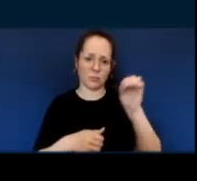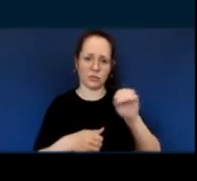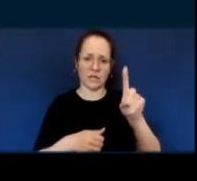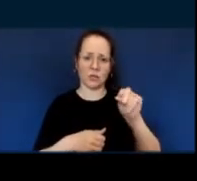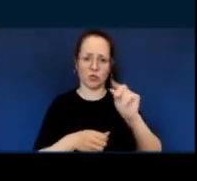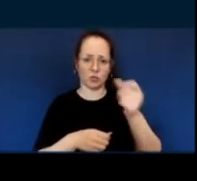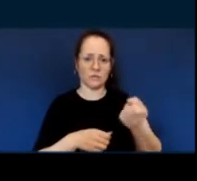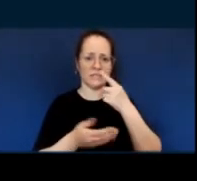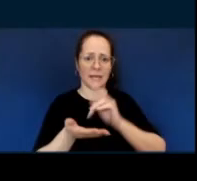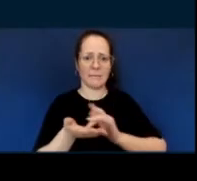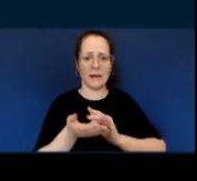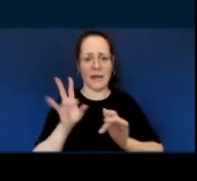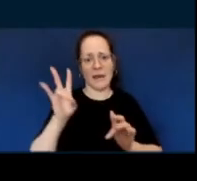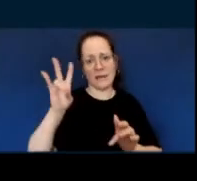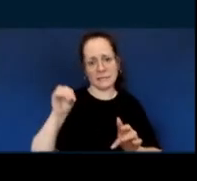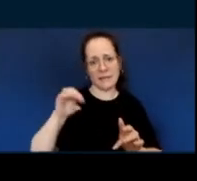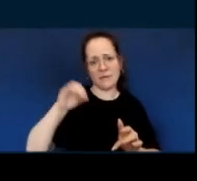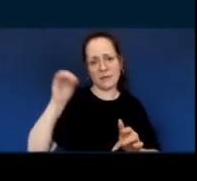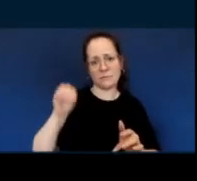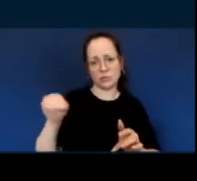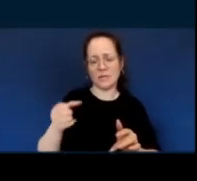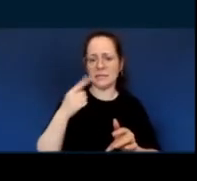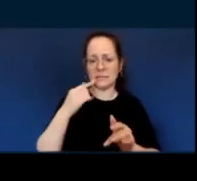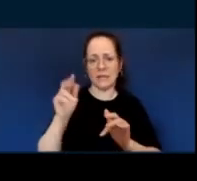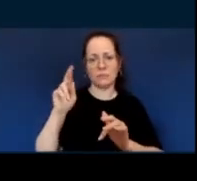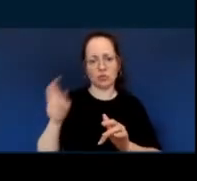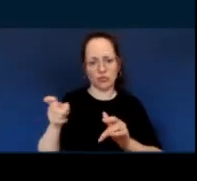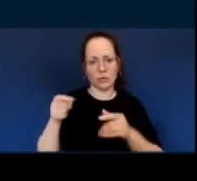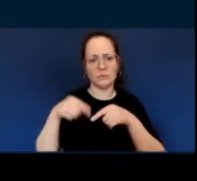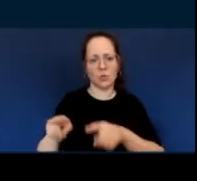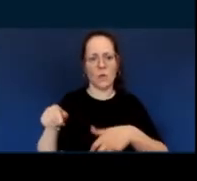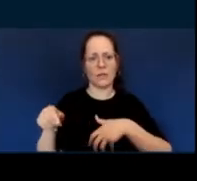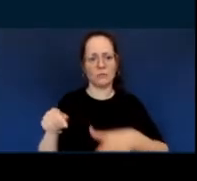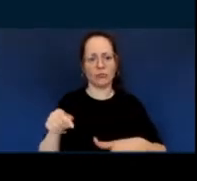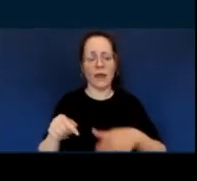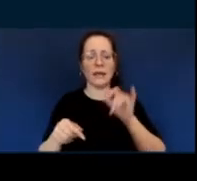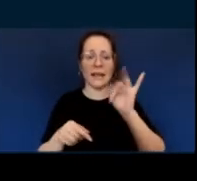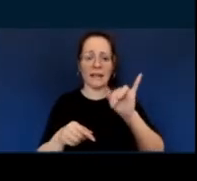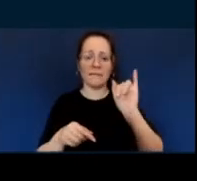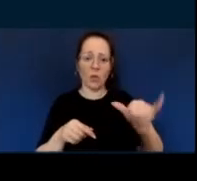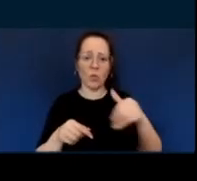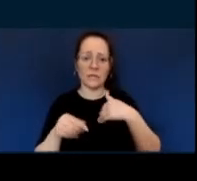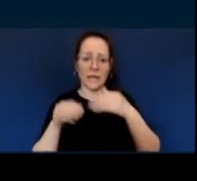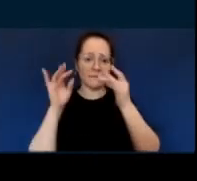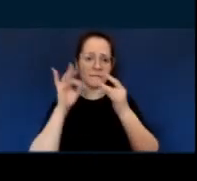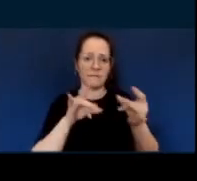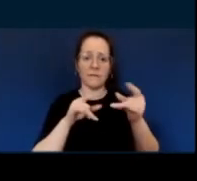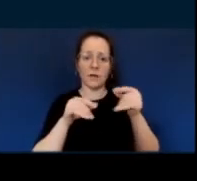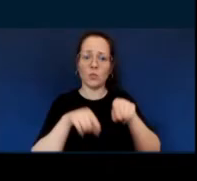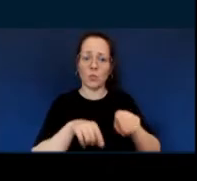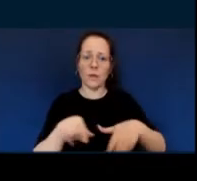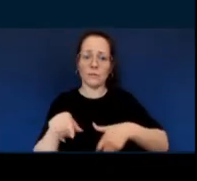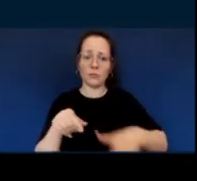PRESCRIPTION MEDICATION WHILE PREGNANT BUT THESE DRUGS HAVE UNKNOWN SAFETY OR EFFICACY BECAUSE THEY'VE NEVER BEEN TESTED IN PREGNANT WOMEN THIS,